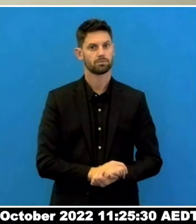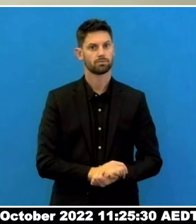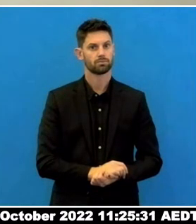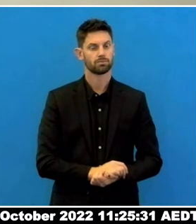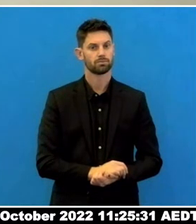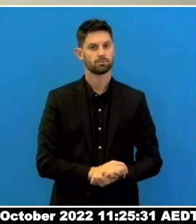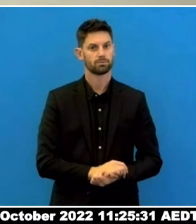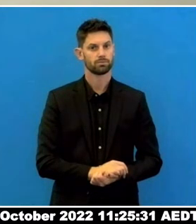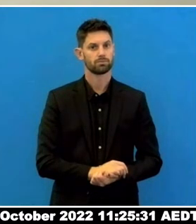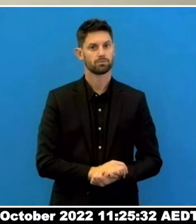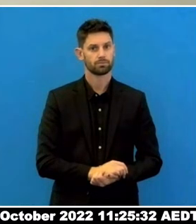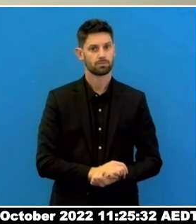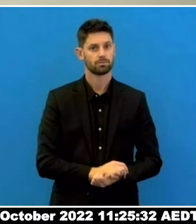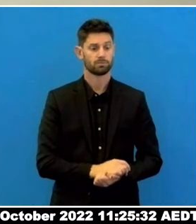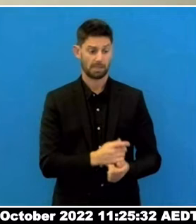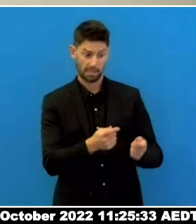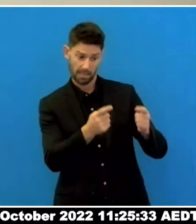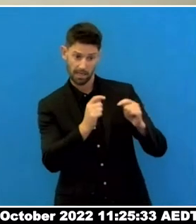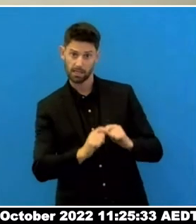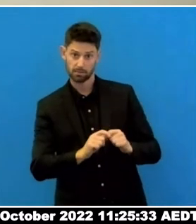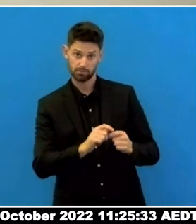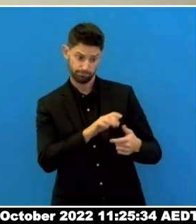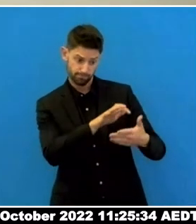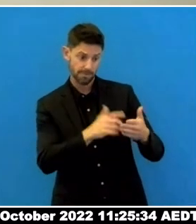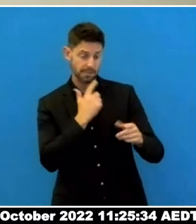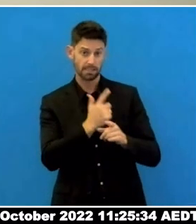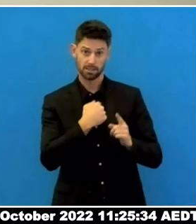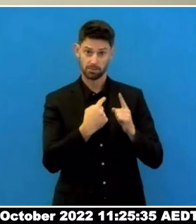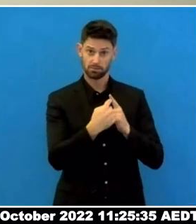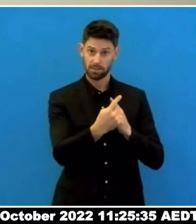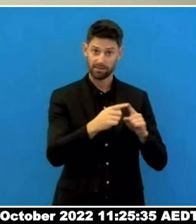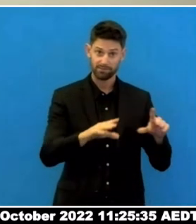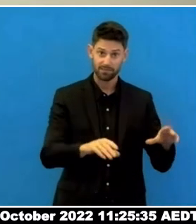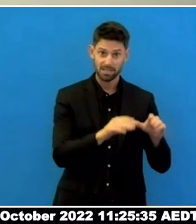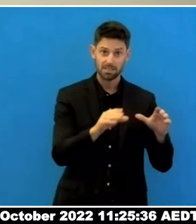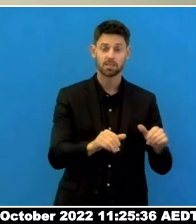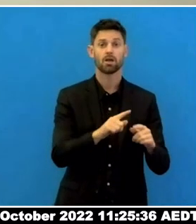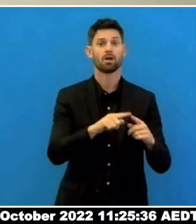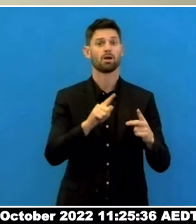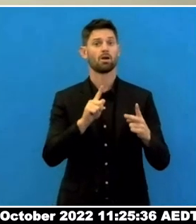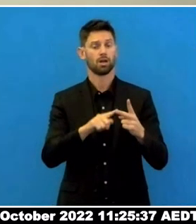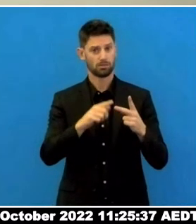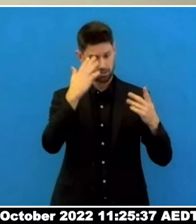Yes. "I see a physiotherapist, a massage therapist and a mental health nurse once a week.